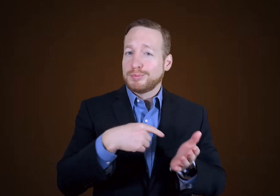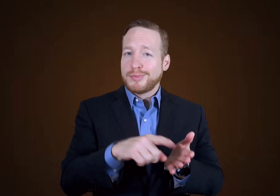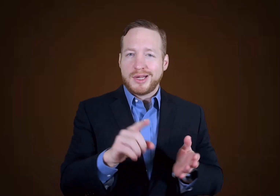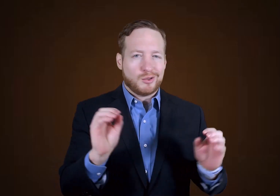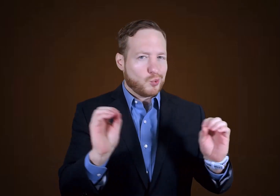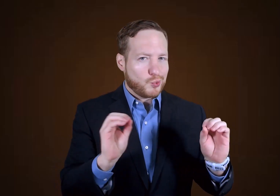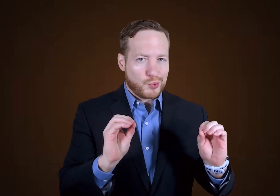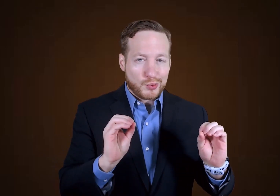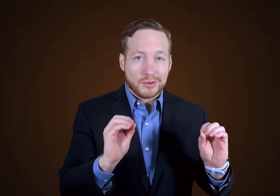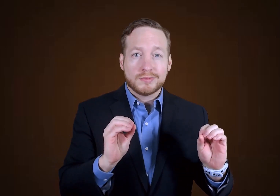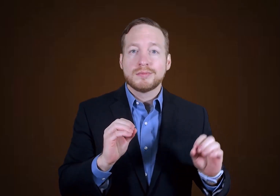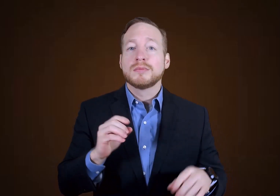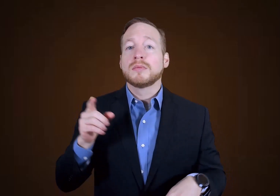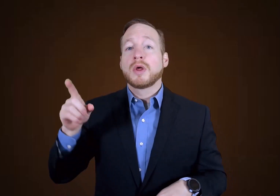all of whom volunteer their time